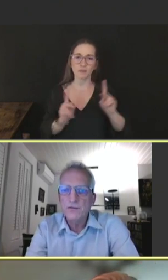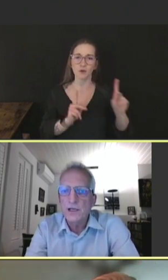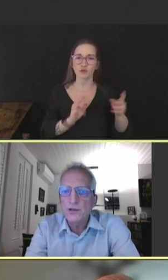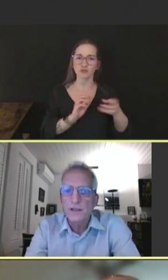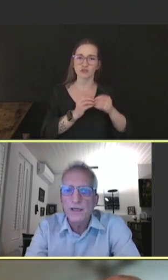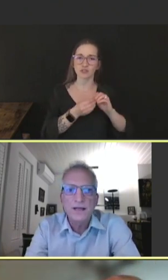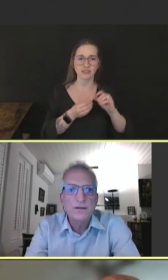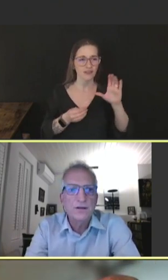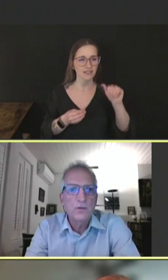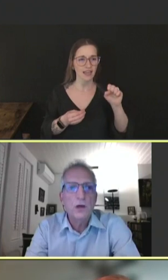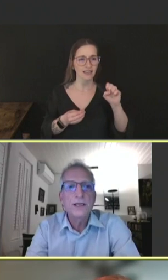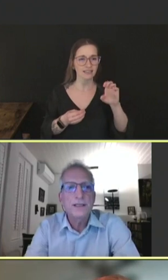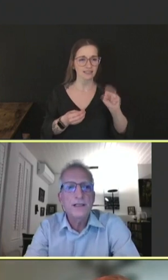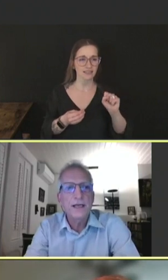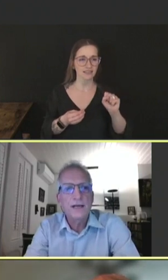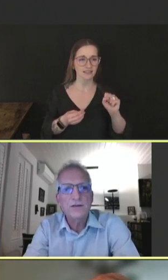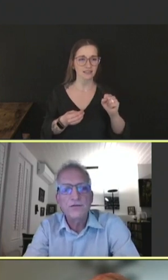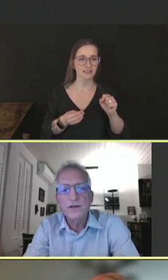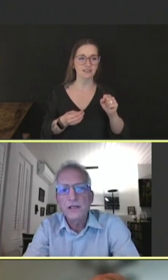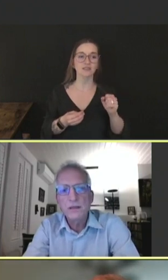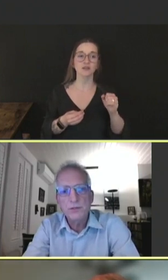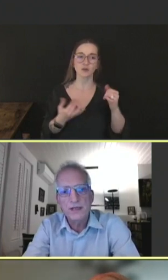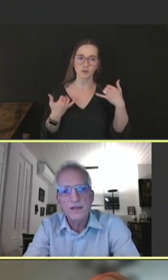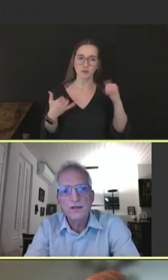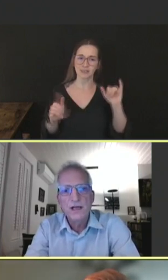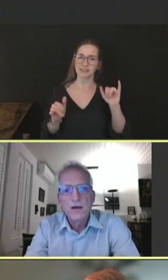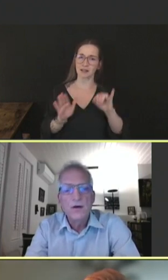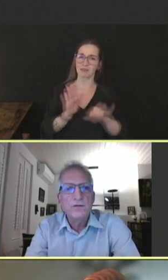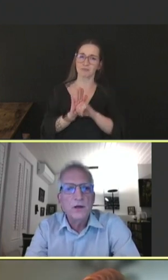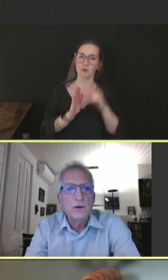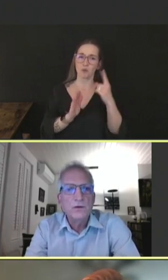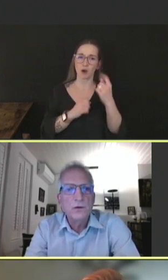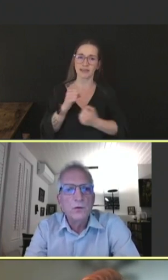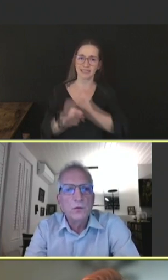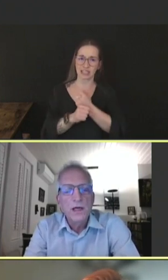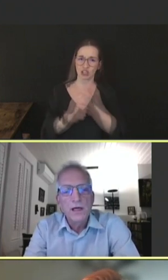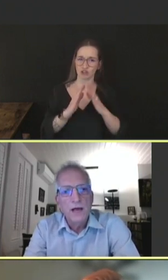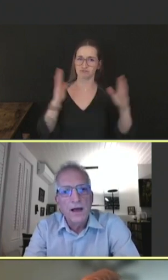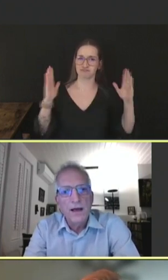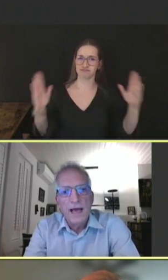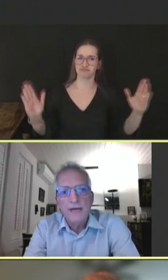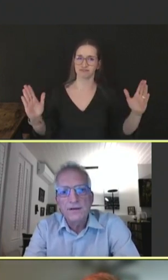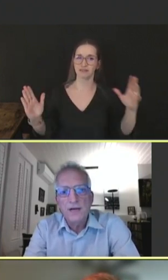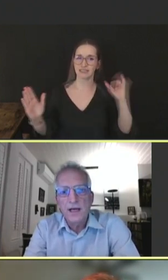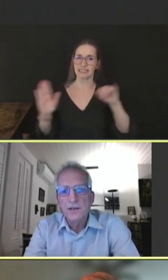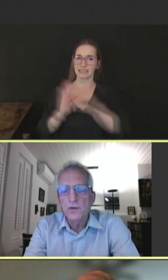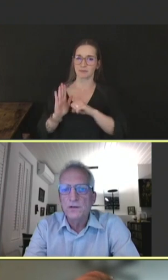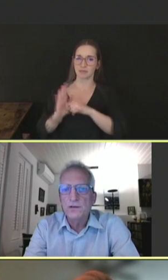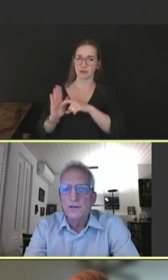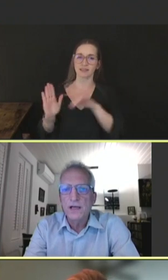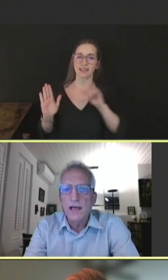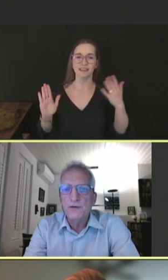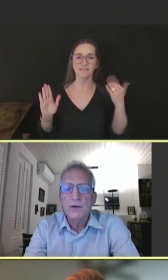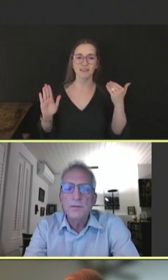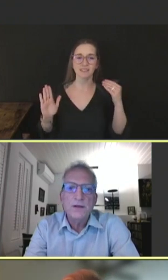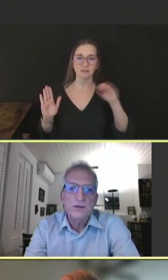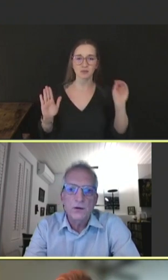definition at one year, and that's 15 percent of those who had the diagnosis at three months,